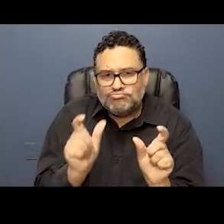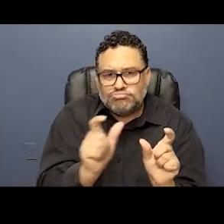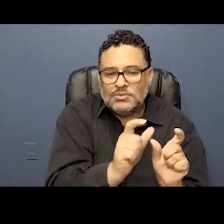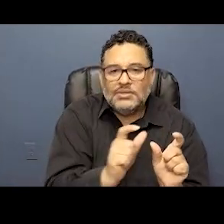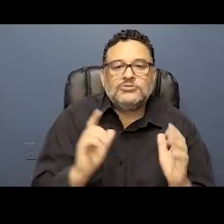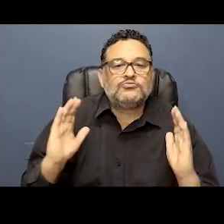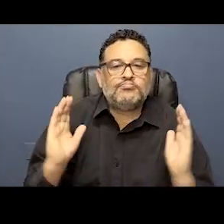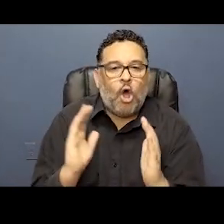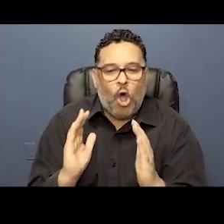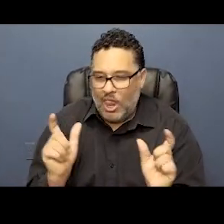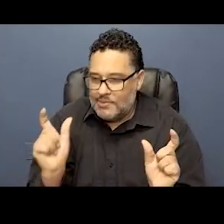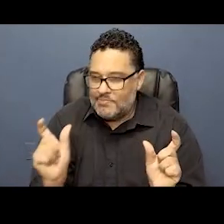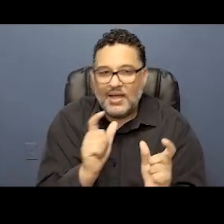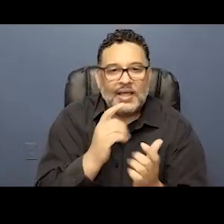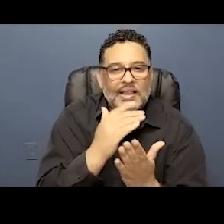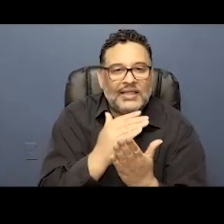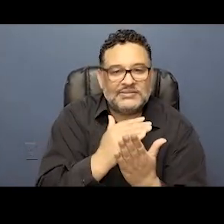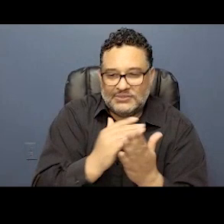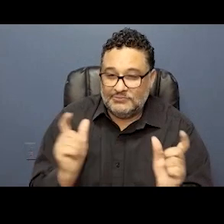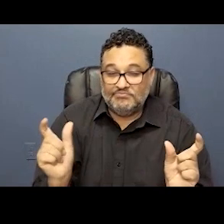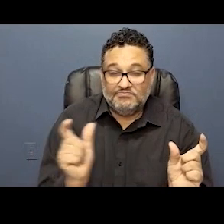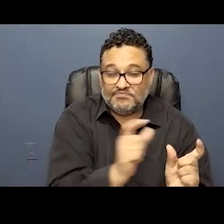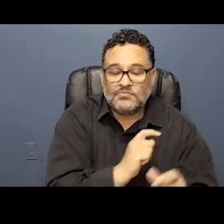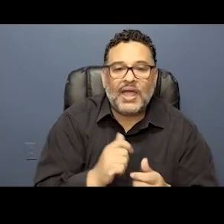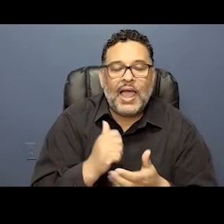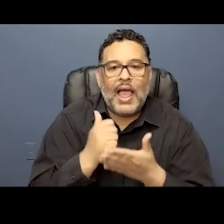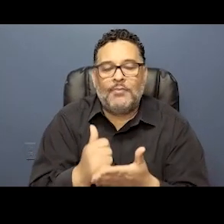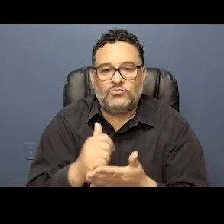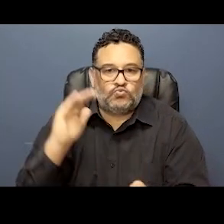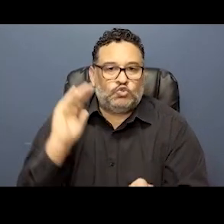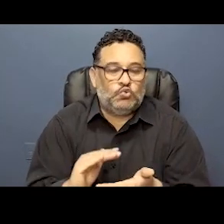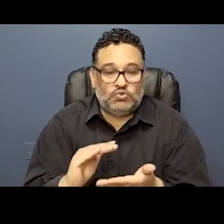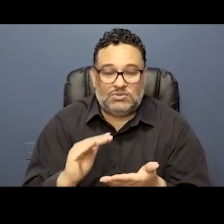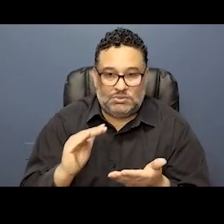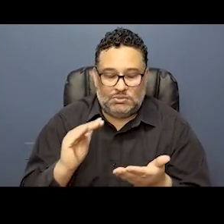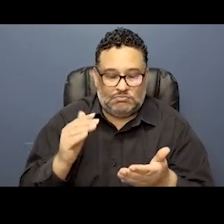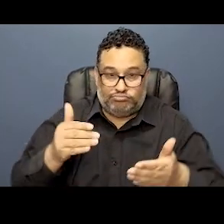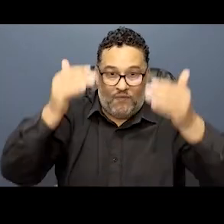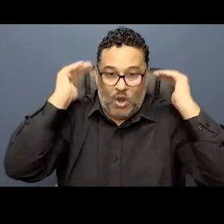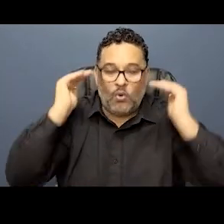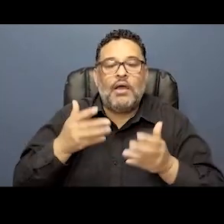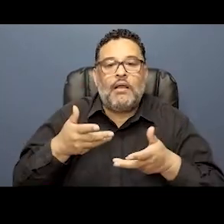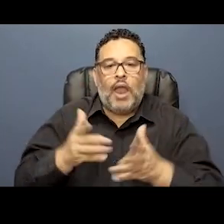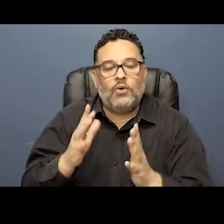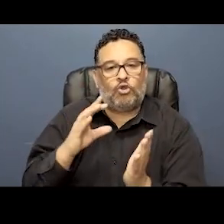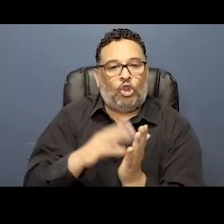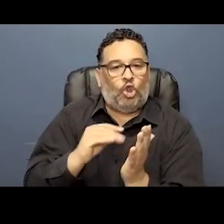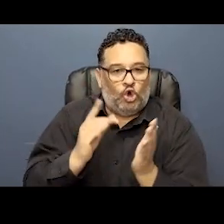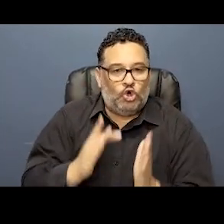digestible segments. This approach helps reduce cognitive overload and allows learners to build